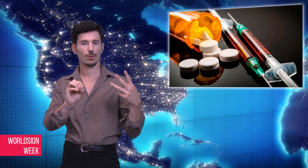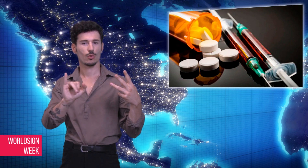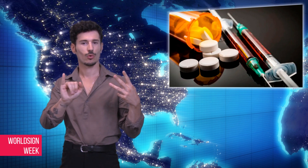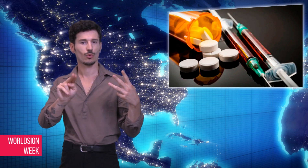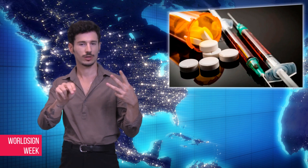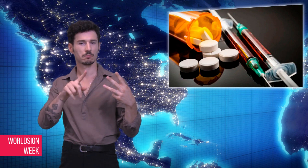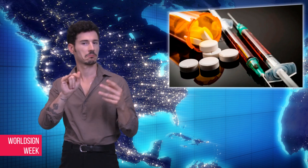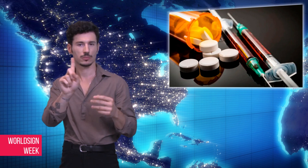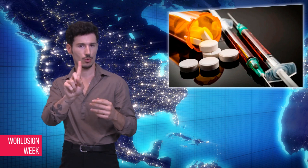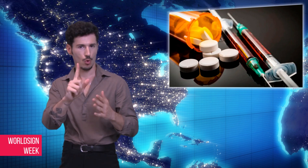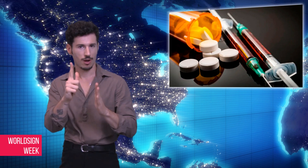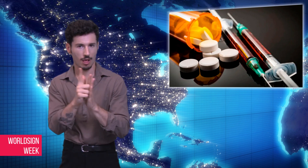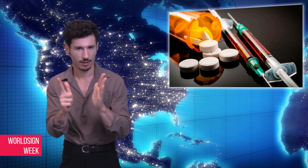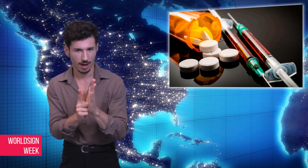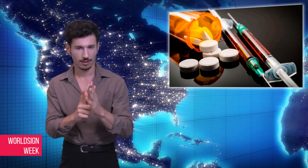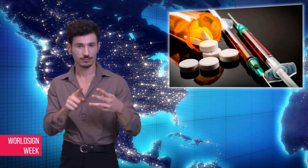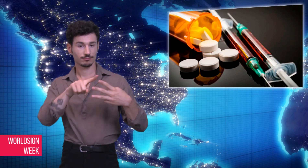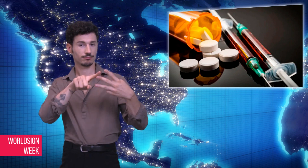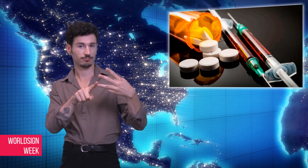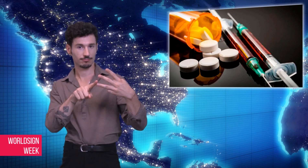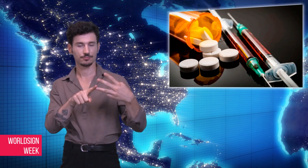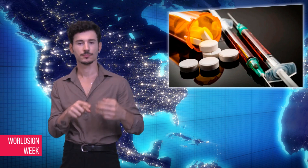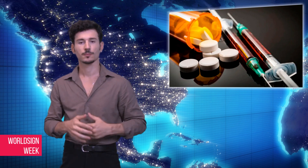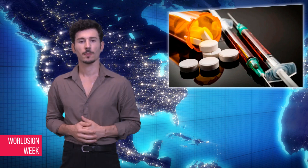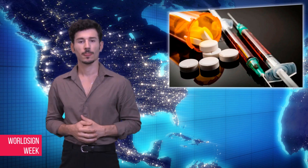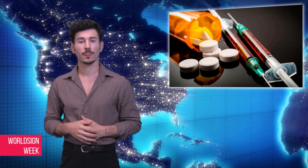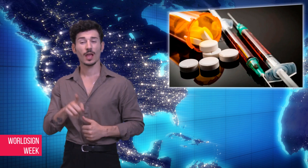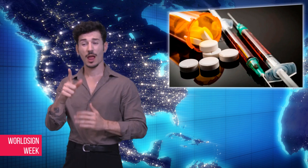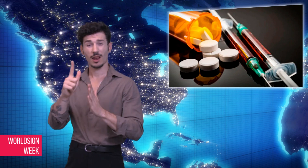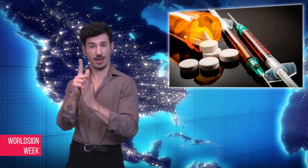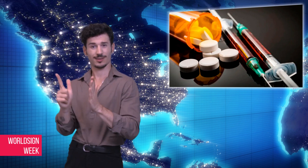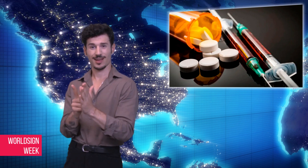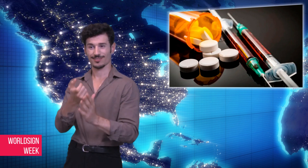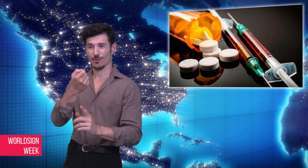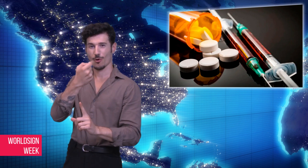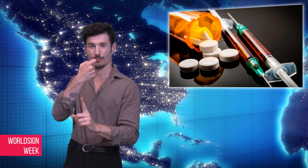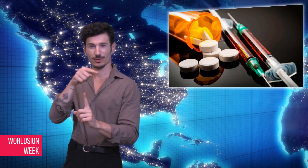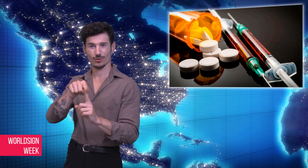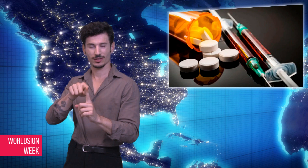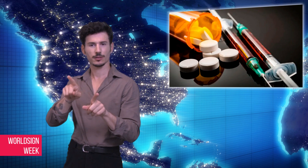Legal opioids were once strictly reserved for